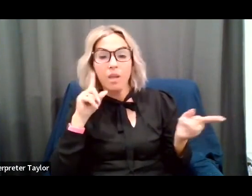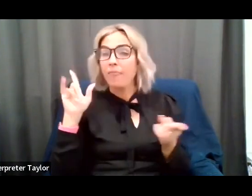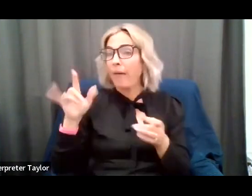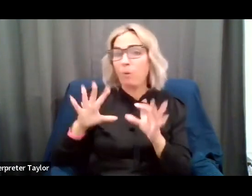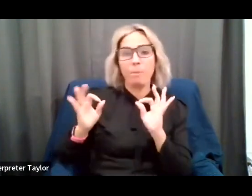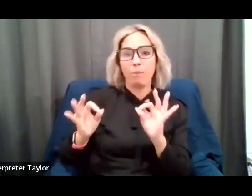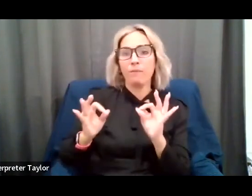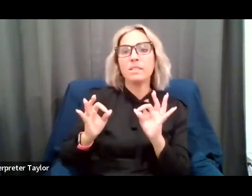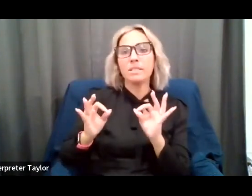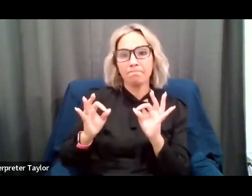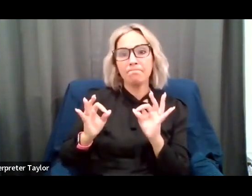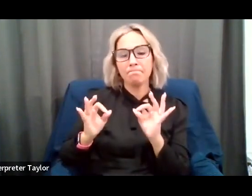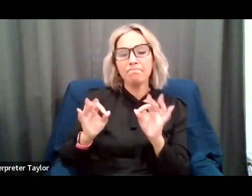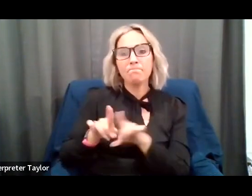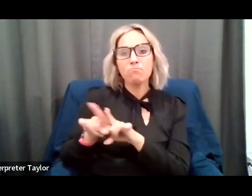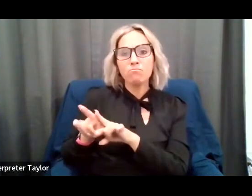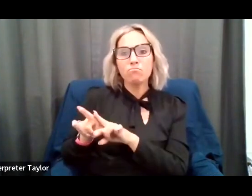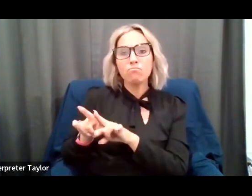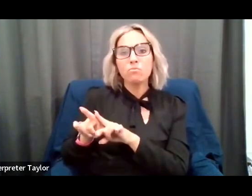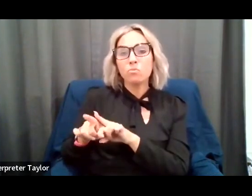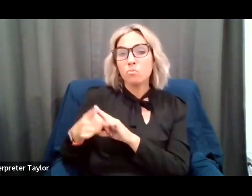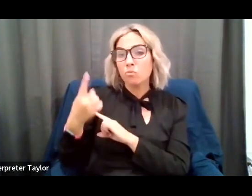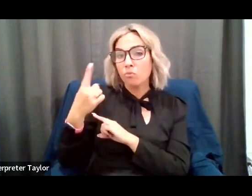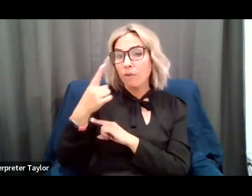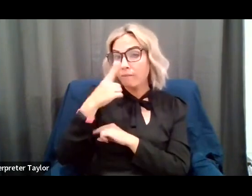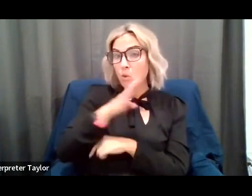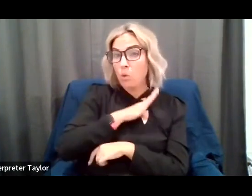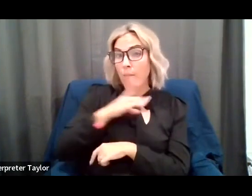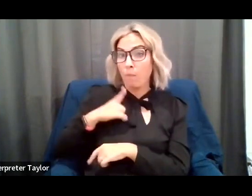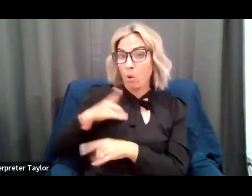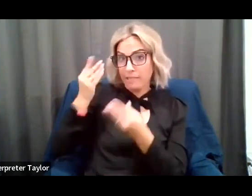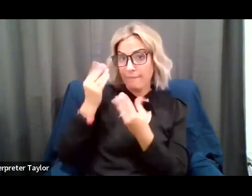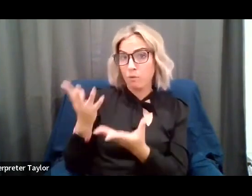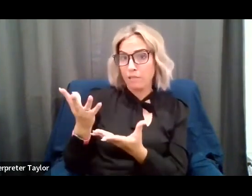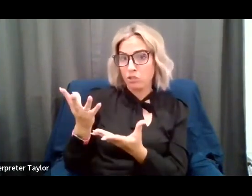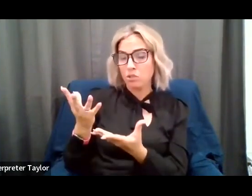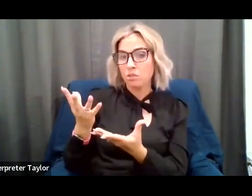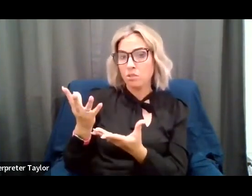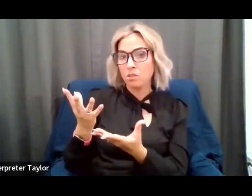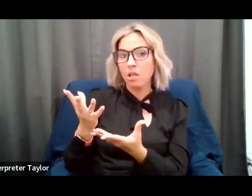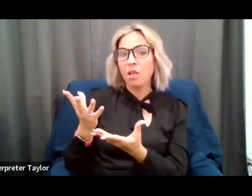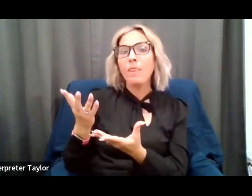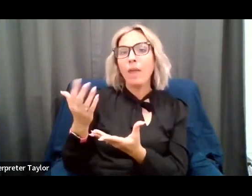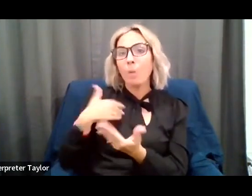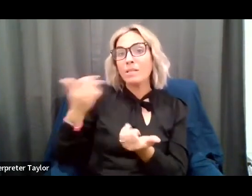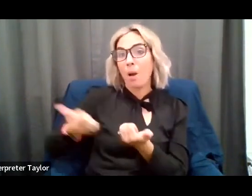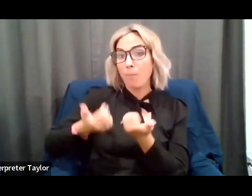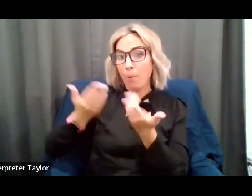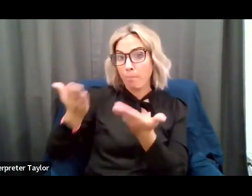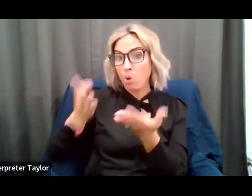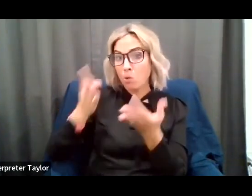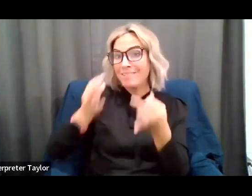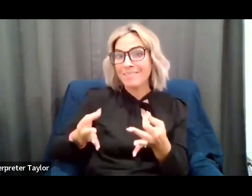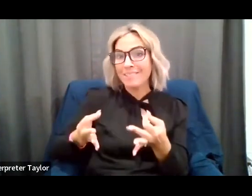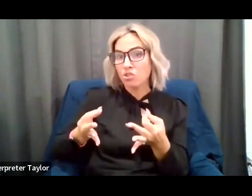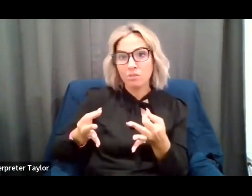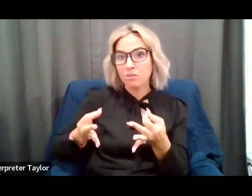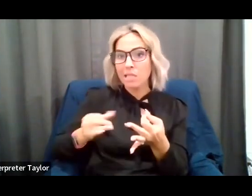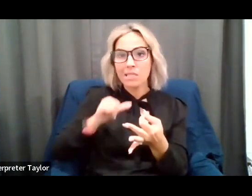In addition, um, just for the Board's information, um, there was a proposed decision. It was not a final decision.